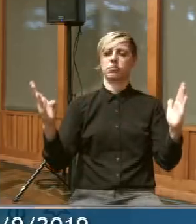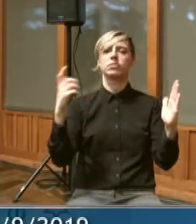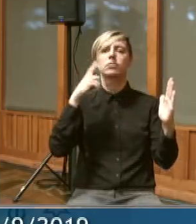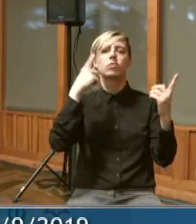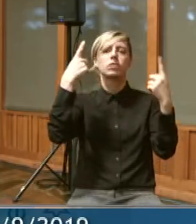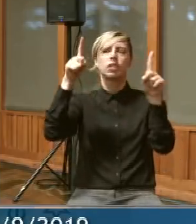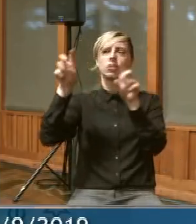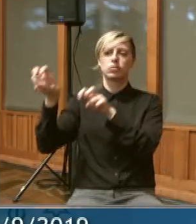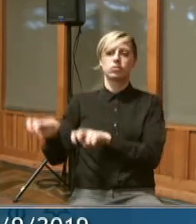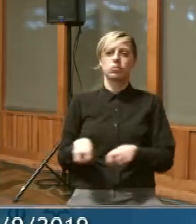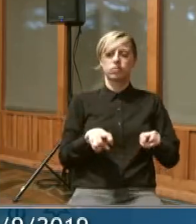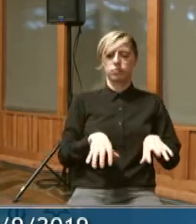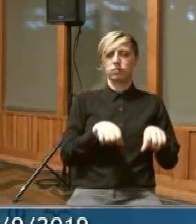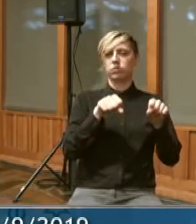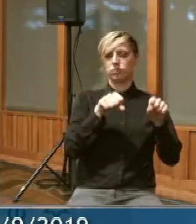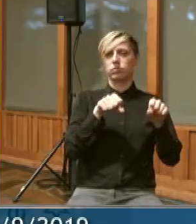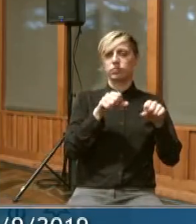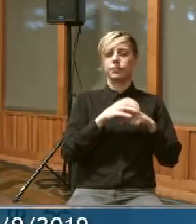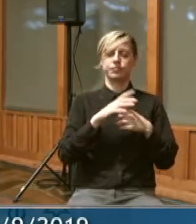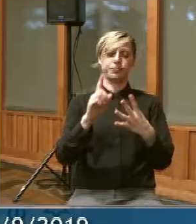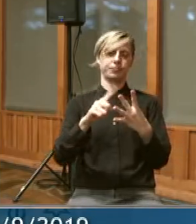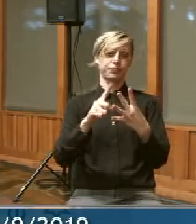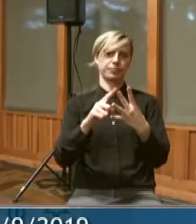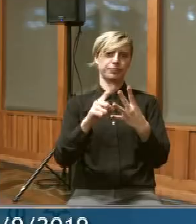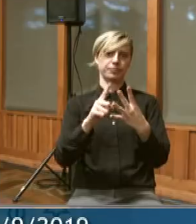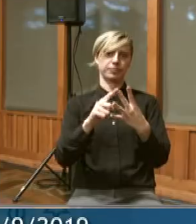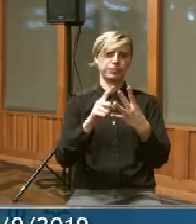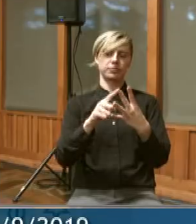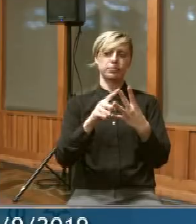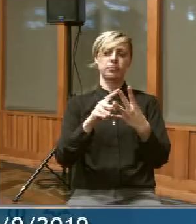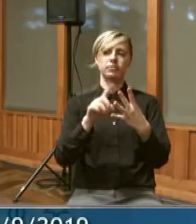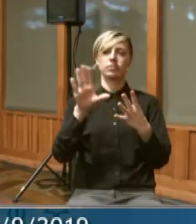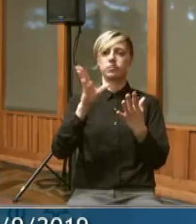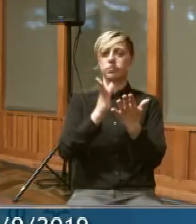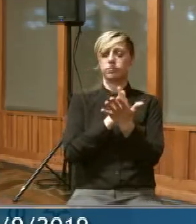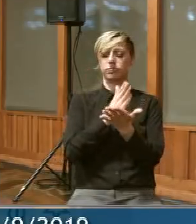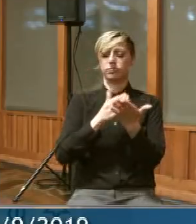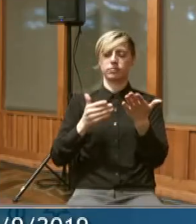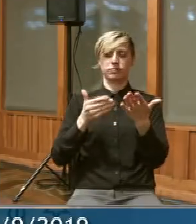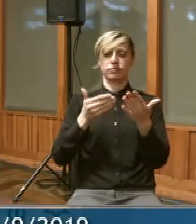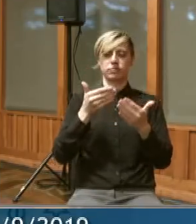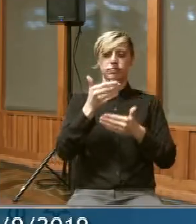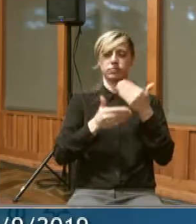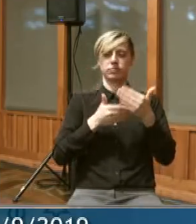HOW CAN THIS THOUGHTFULLY BE FINISHED IN 3.5 MONTHS? WE NEED MORE TIME TO MAKE A SUCCESSFUL